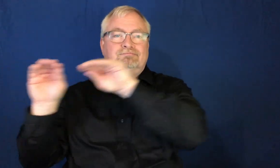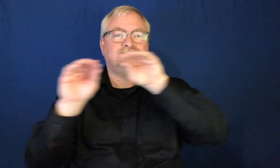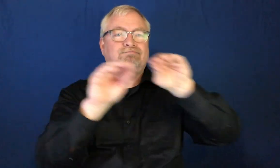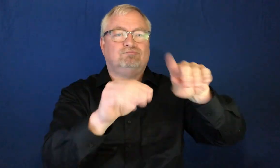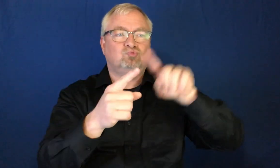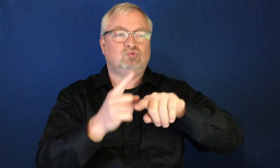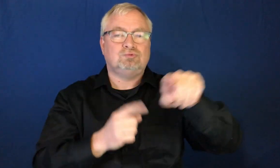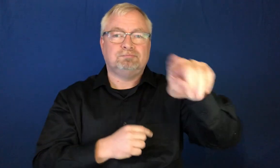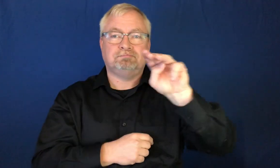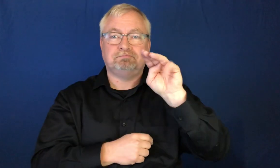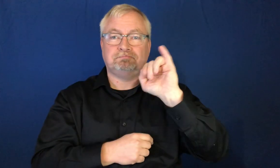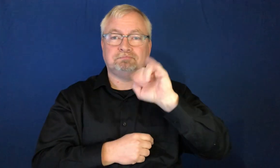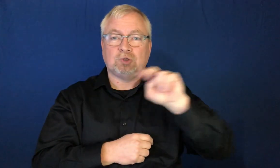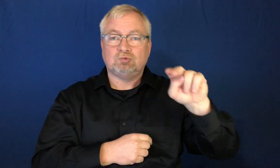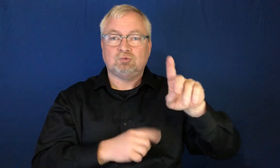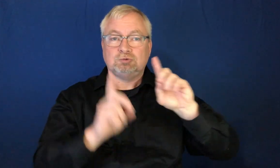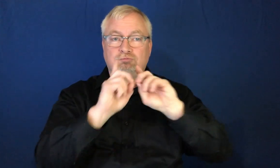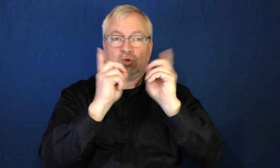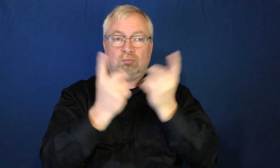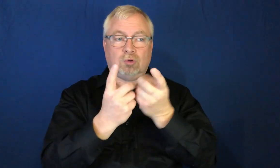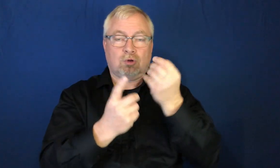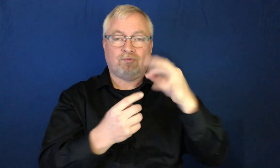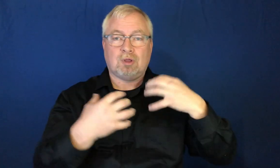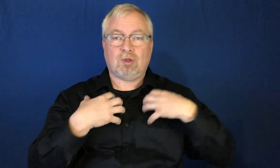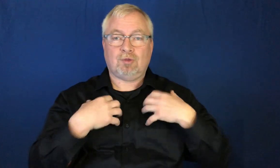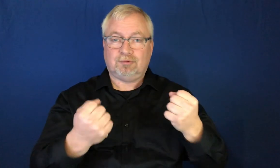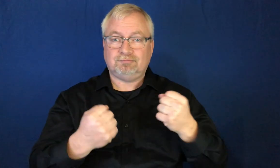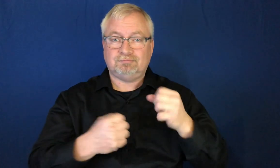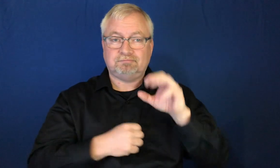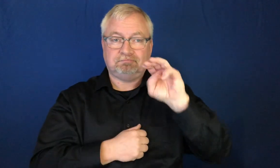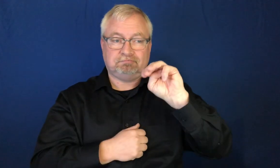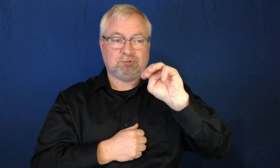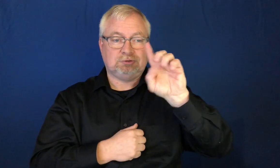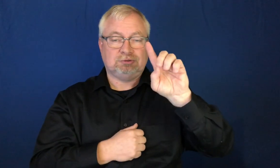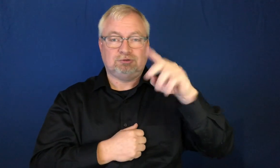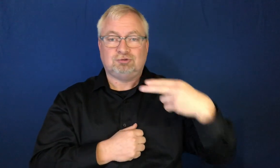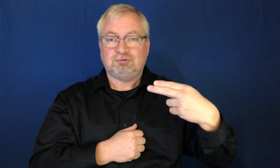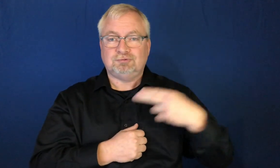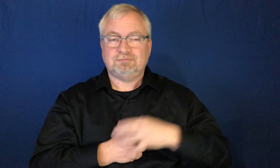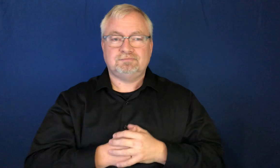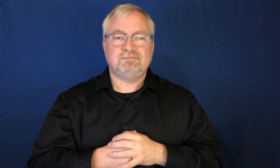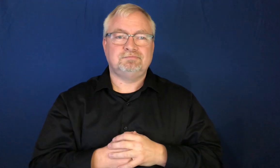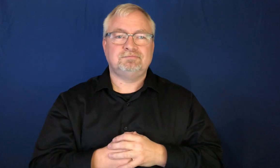to the Minnesota Department of Health (MDH).